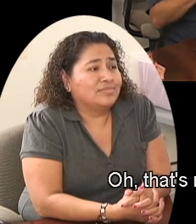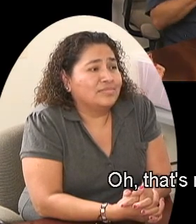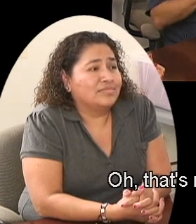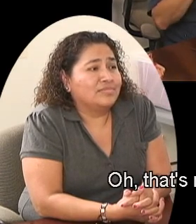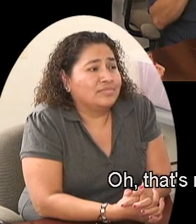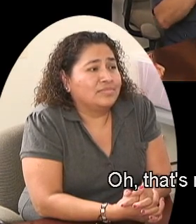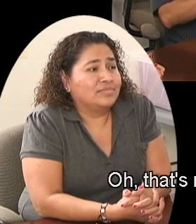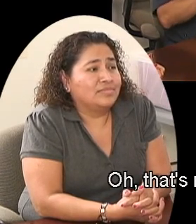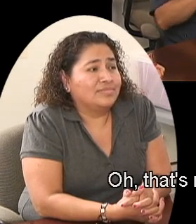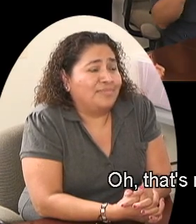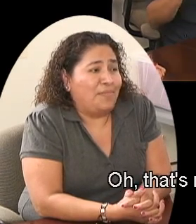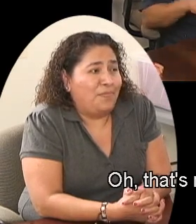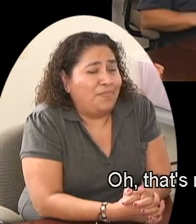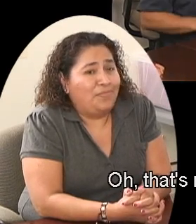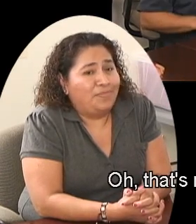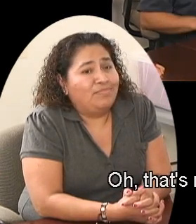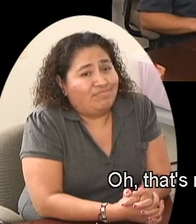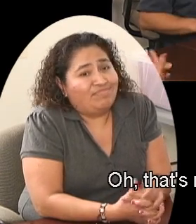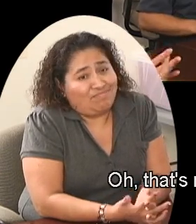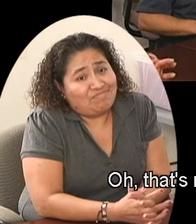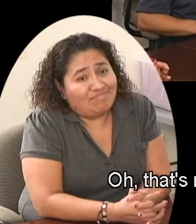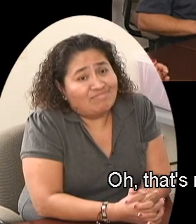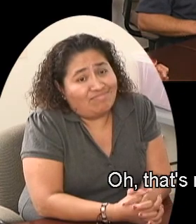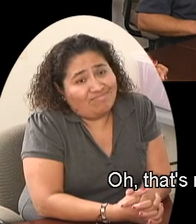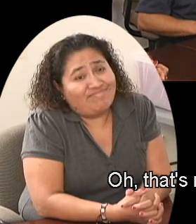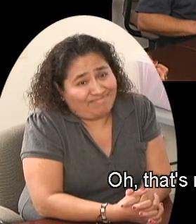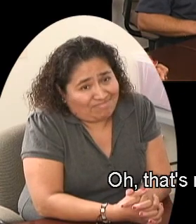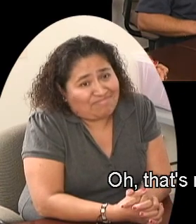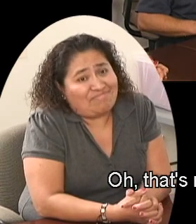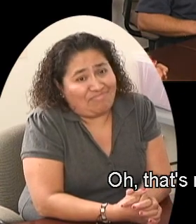Oh, that's nice. Good, good.